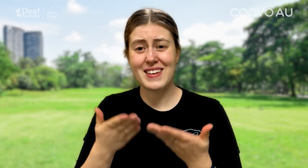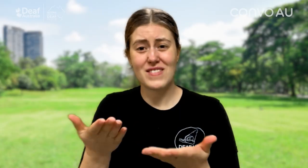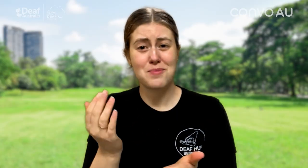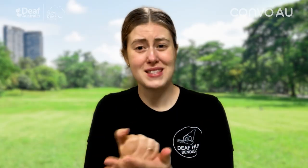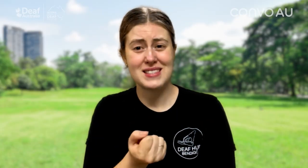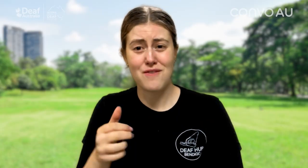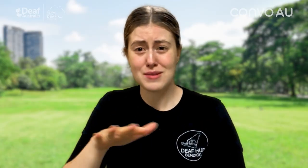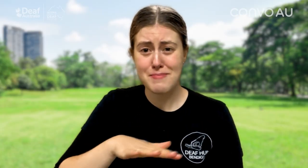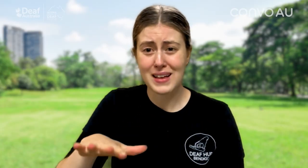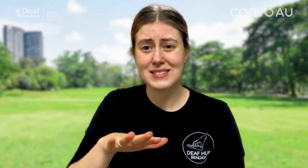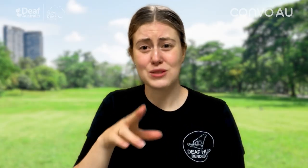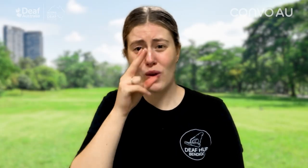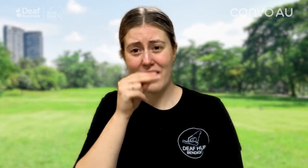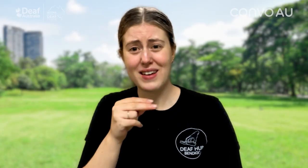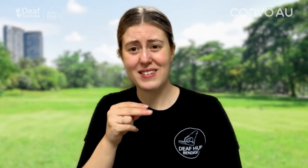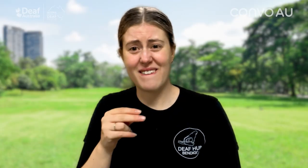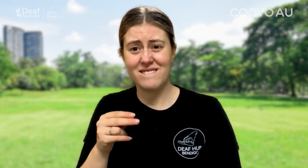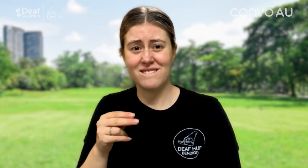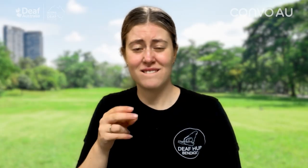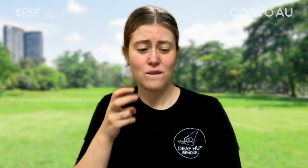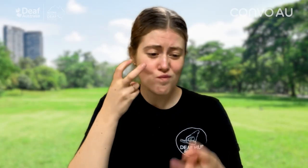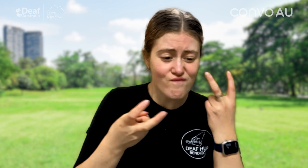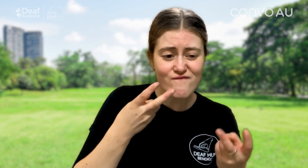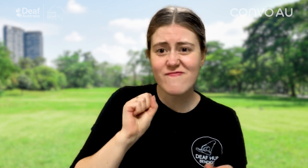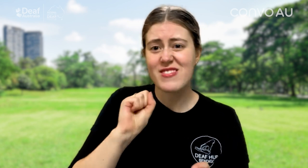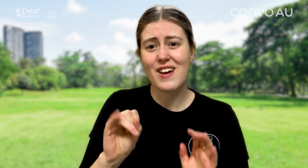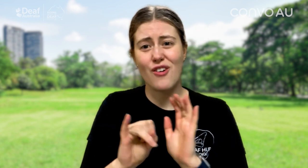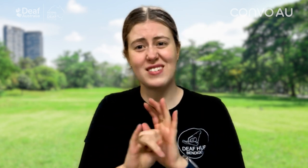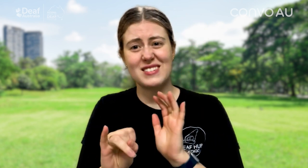Giving young people a safe space to explore their identity